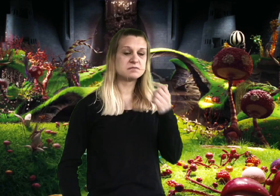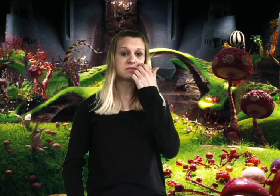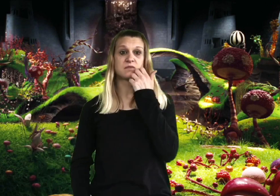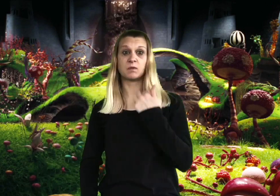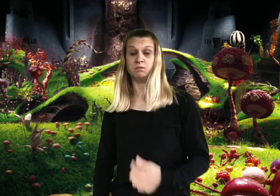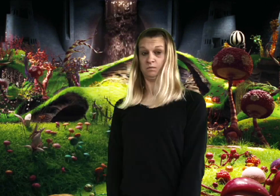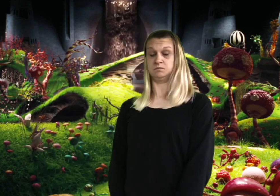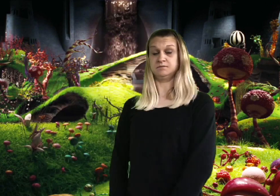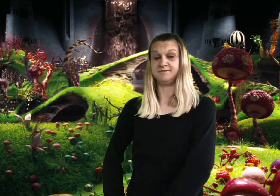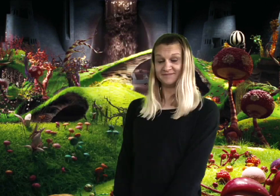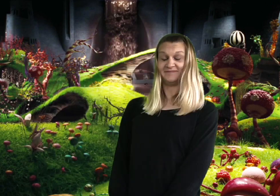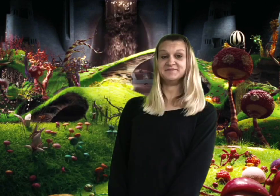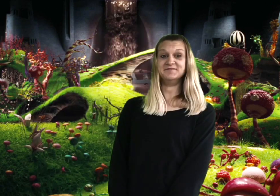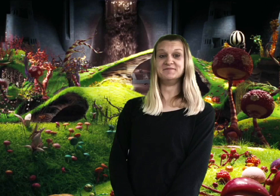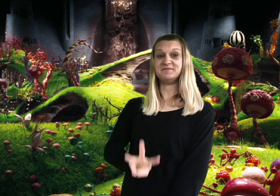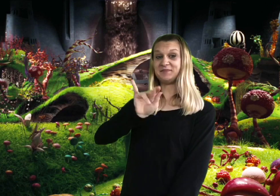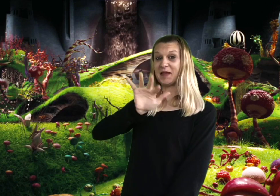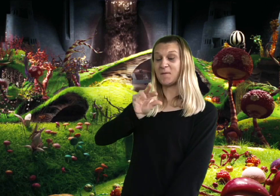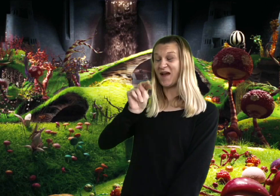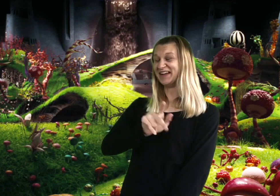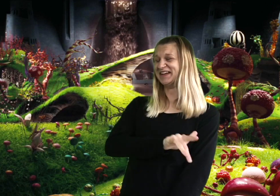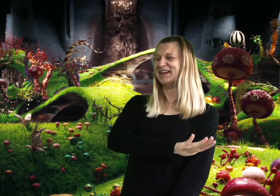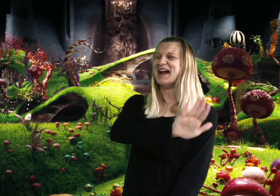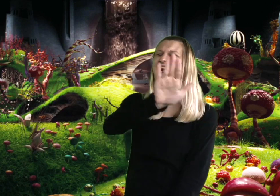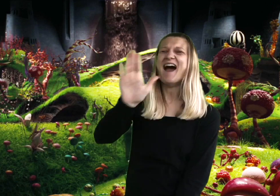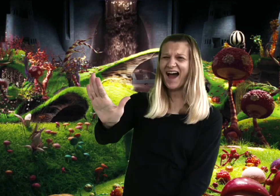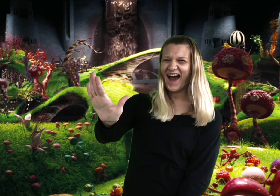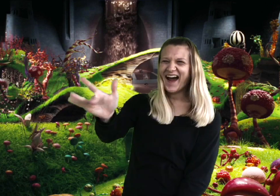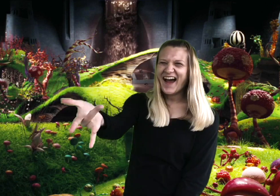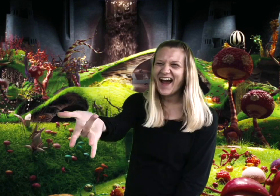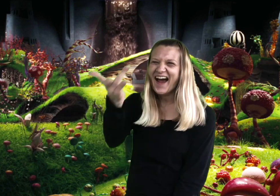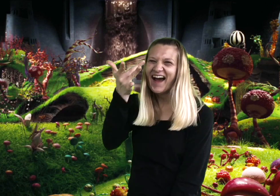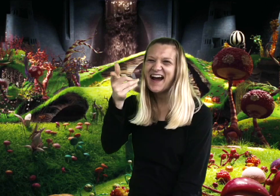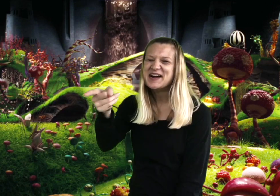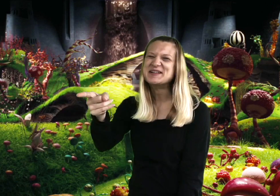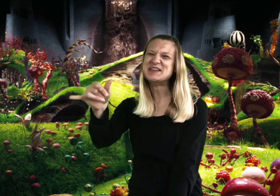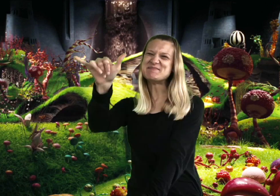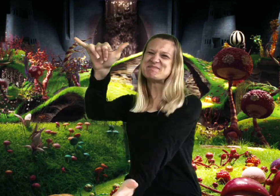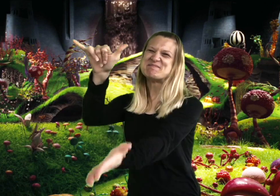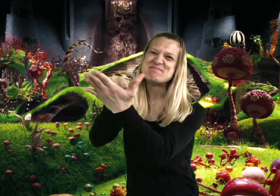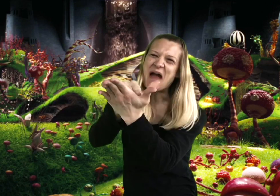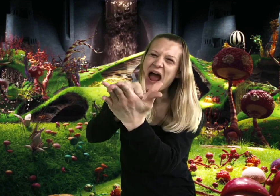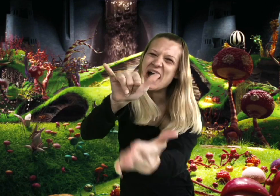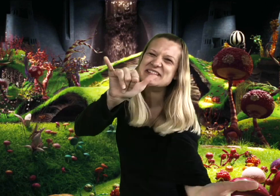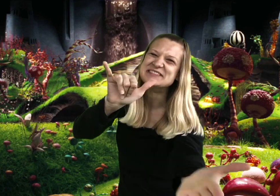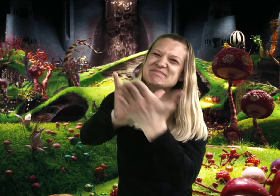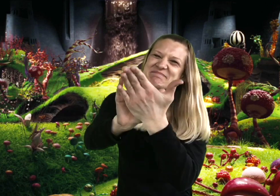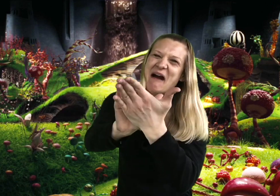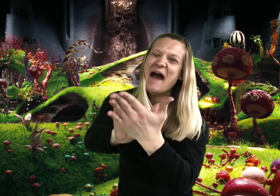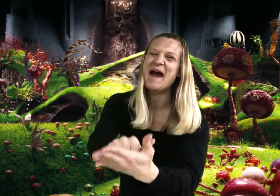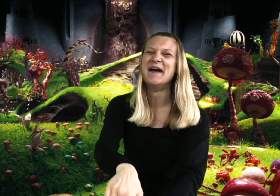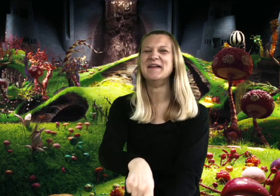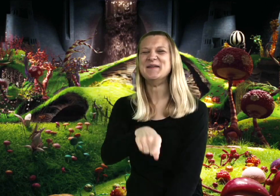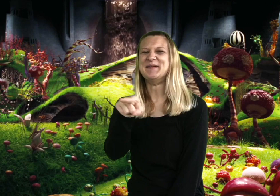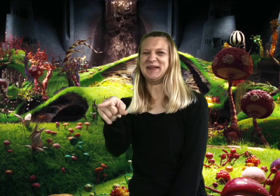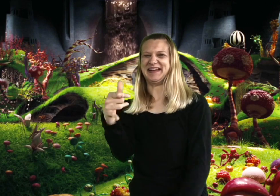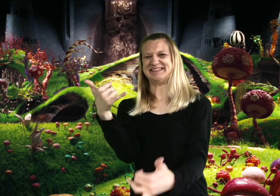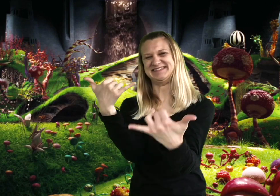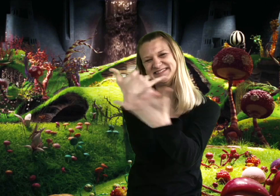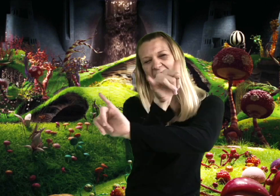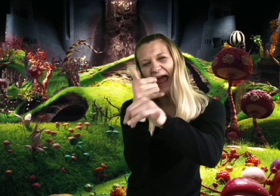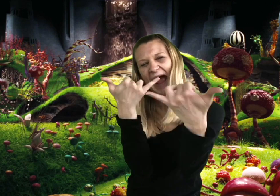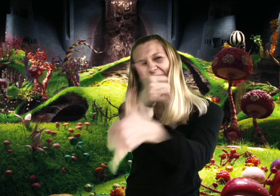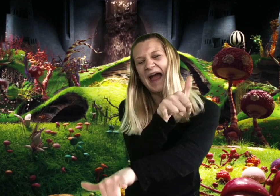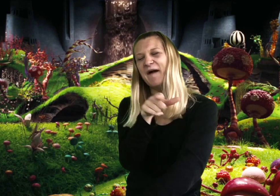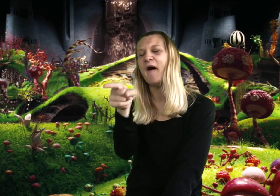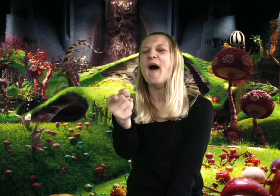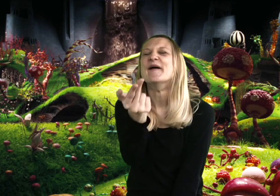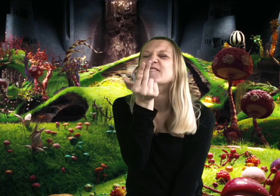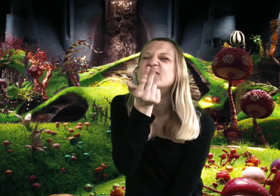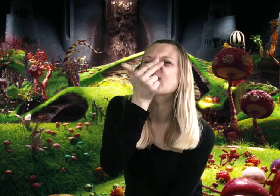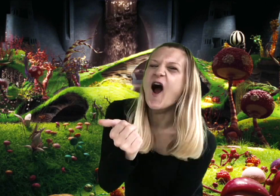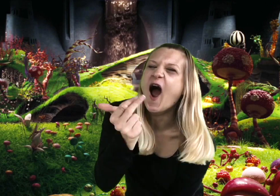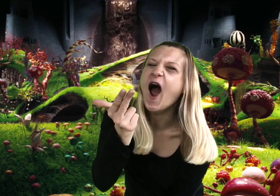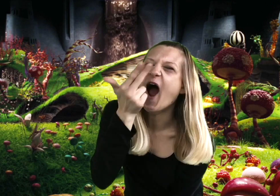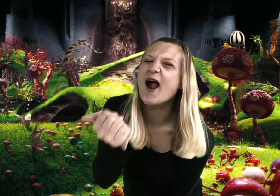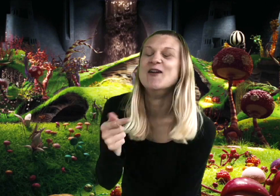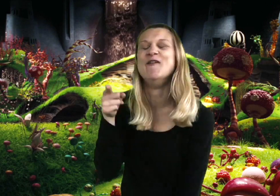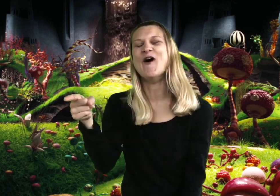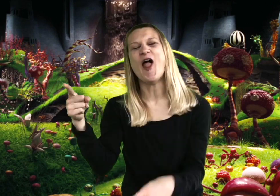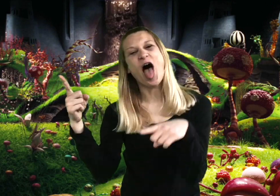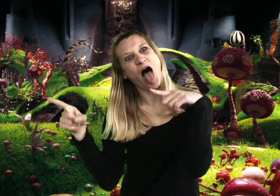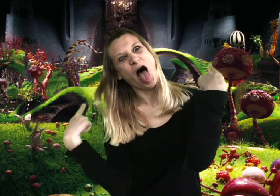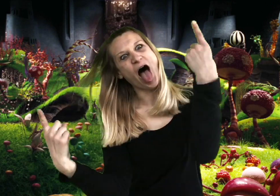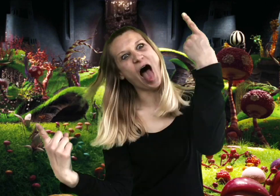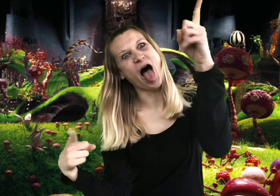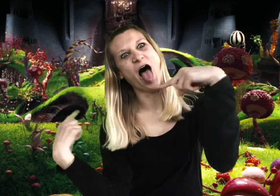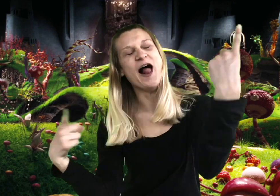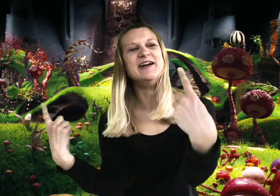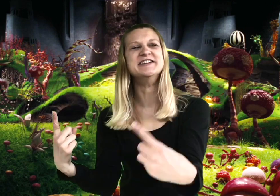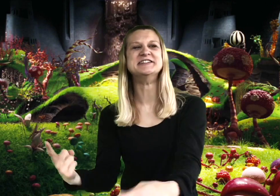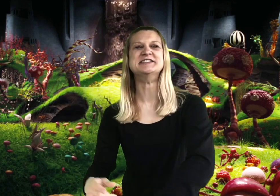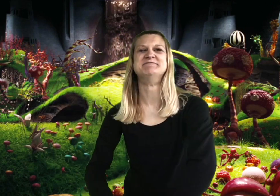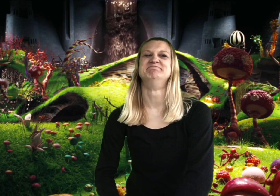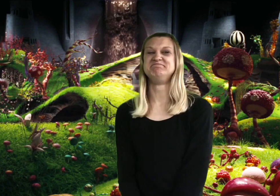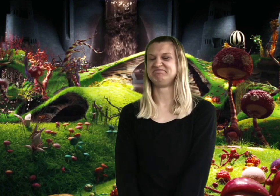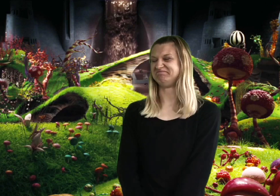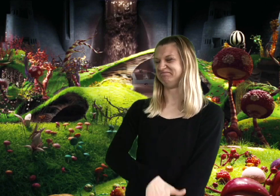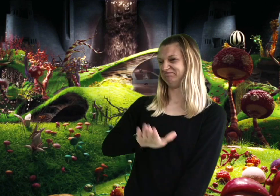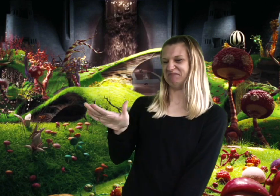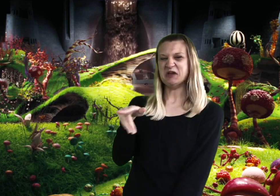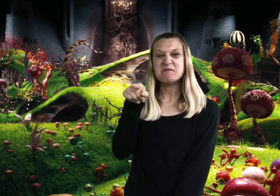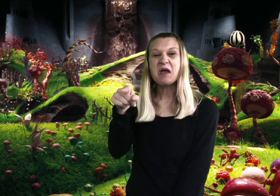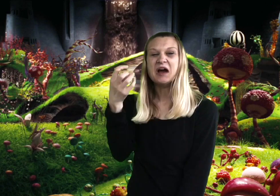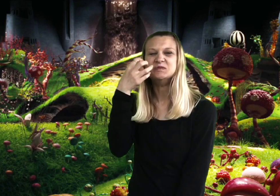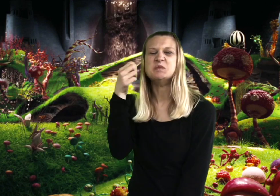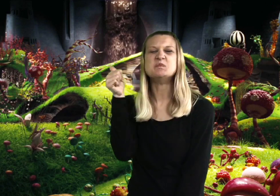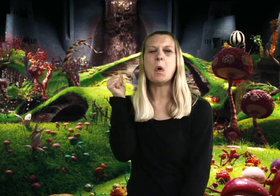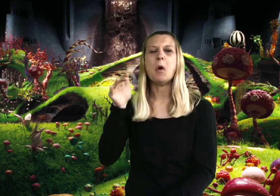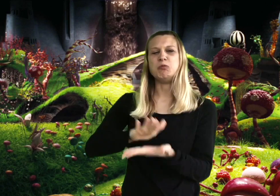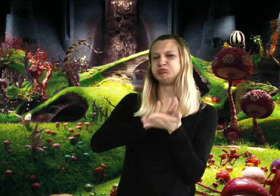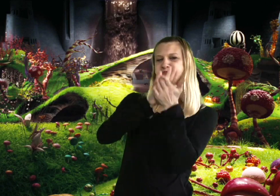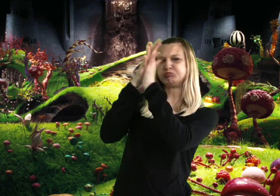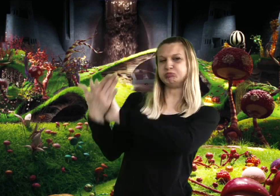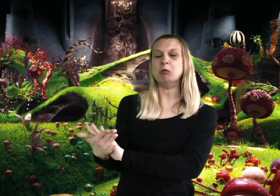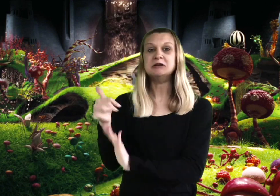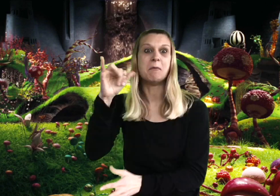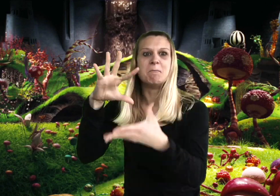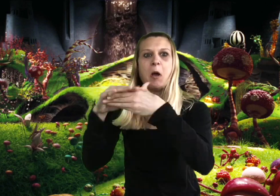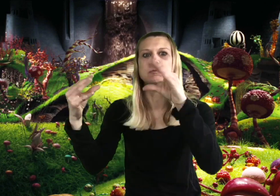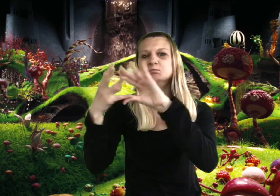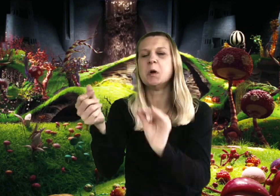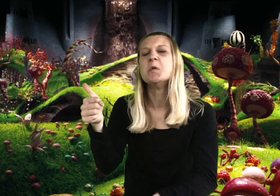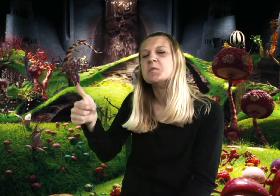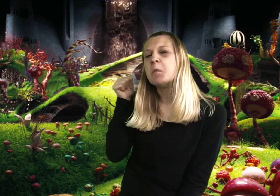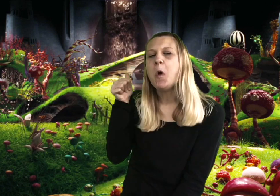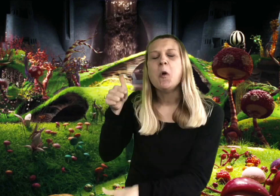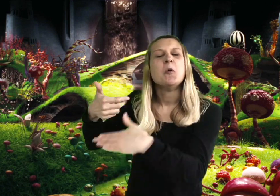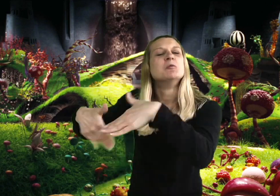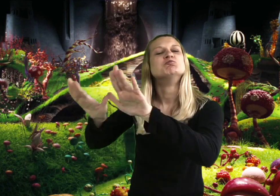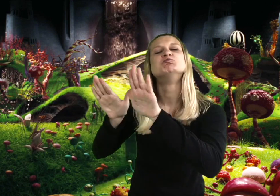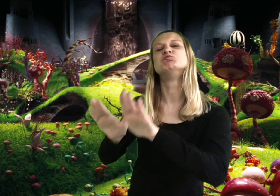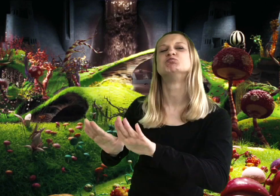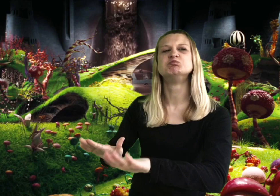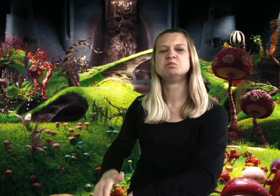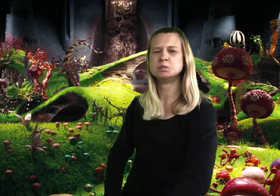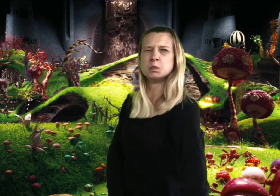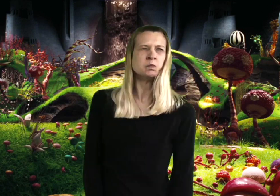"Impossible!" cried Mr. Wonka. "Unthinkable! Inconceivable! Absurd! He could never be made into marshmallows!"